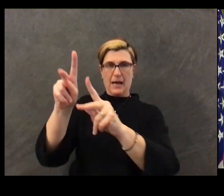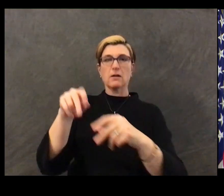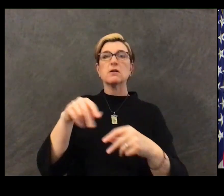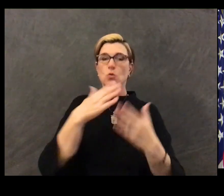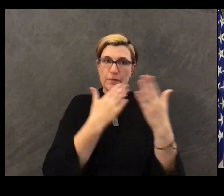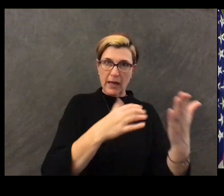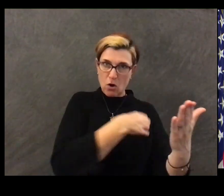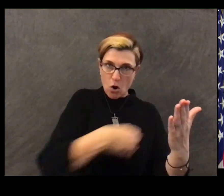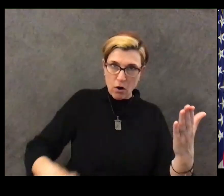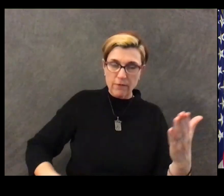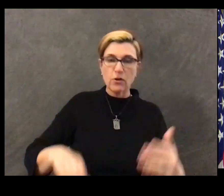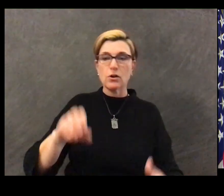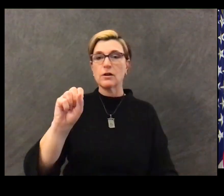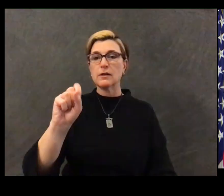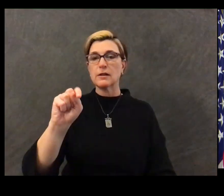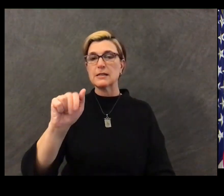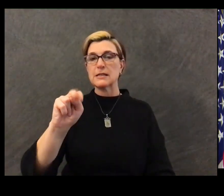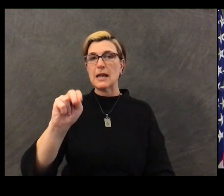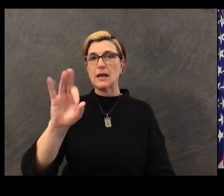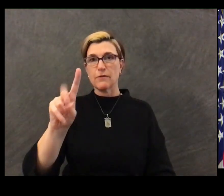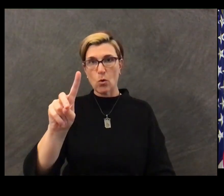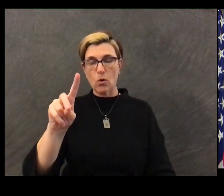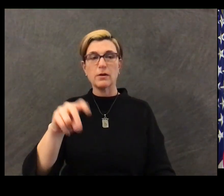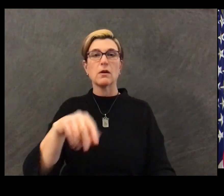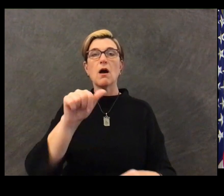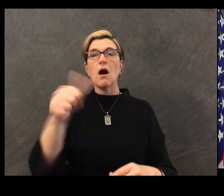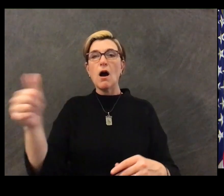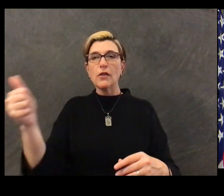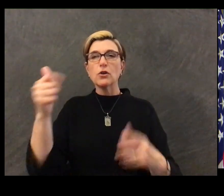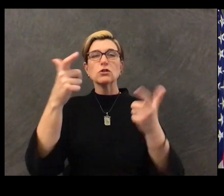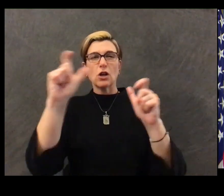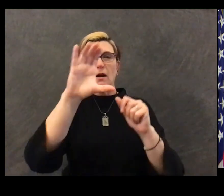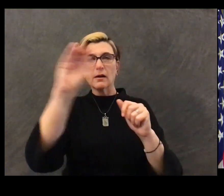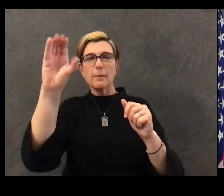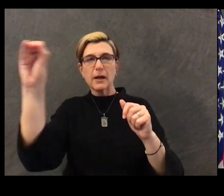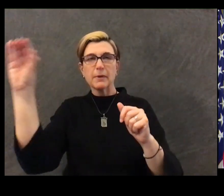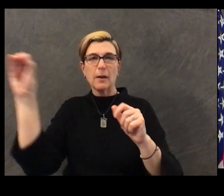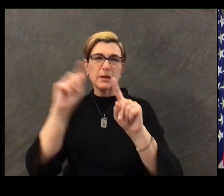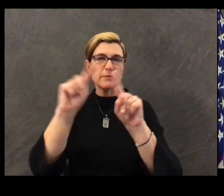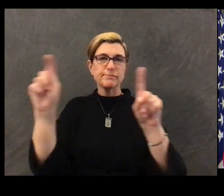thank the other companies in a case it's broken differently between colleges